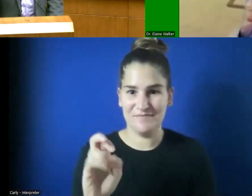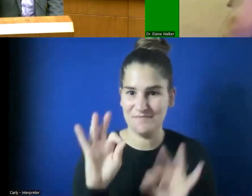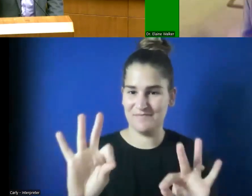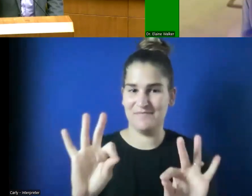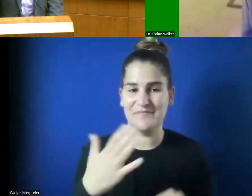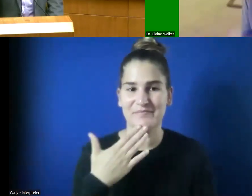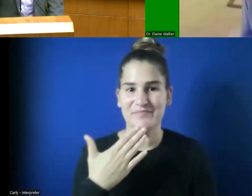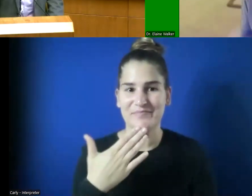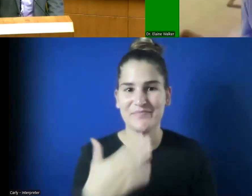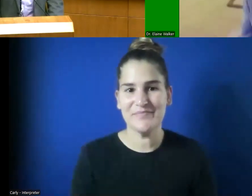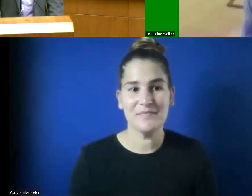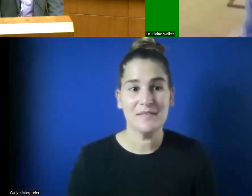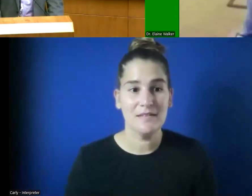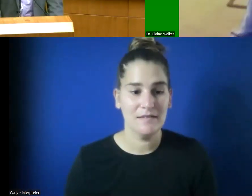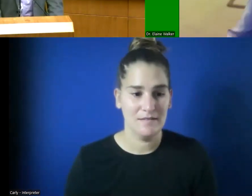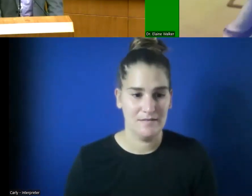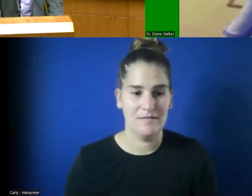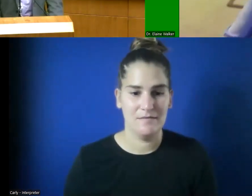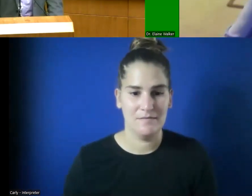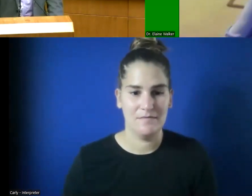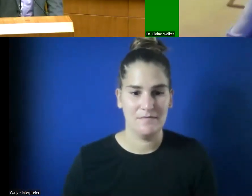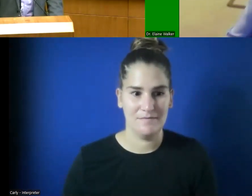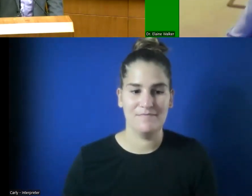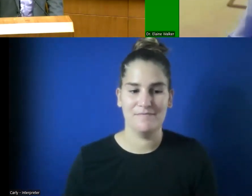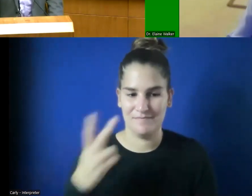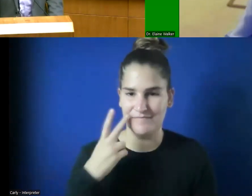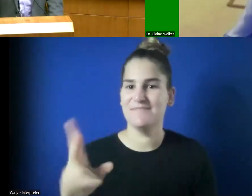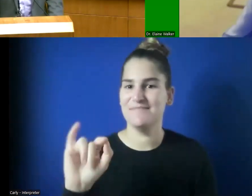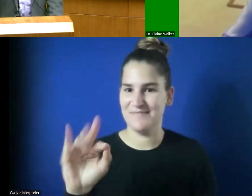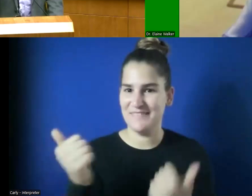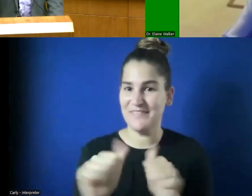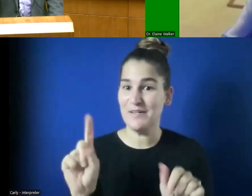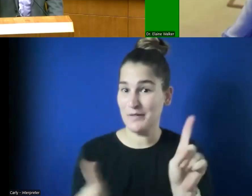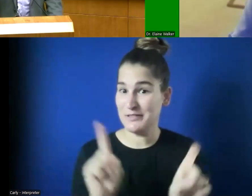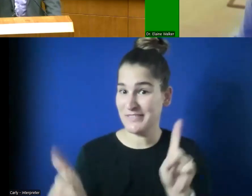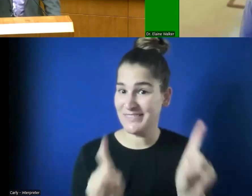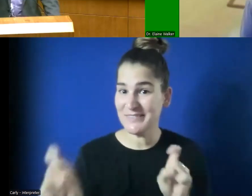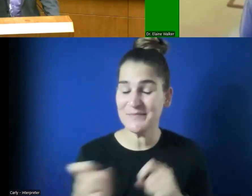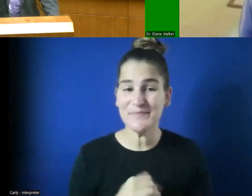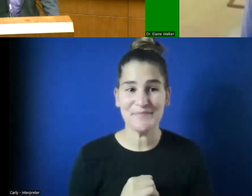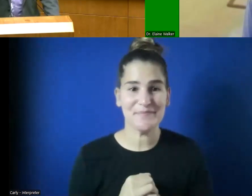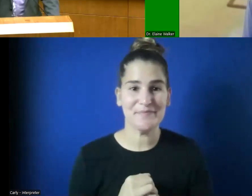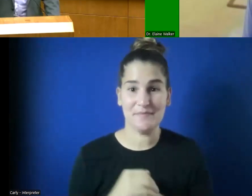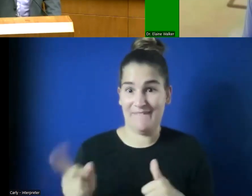to see if we have any questions and our first question um is